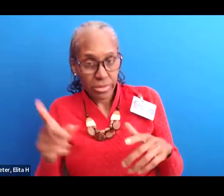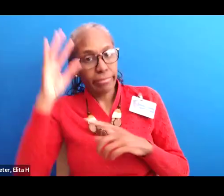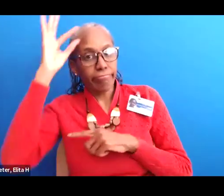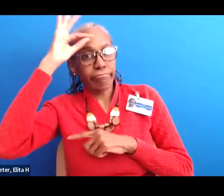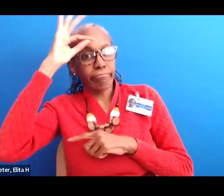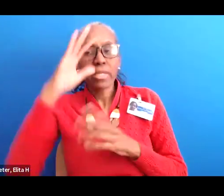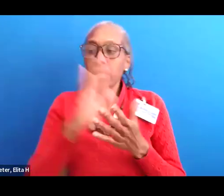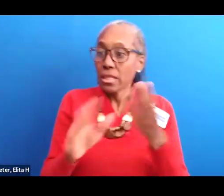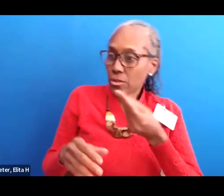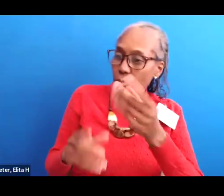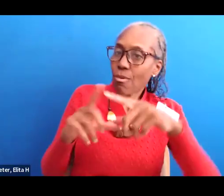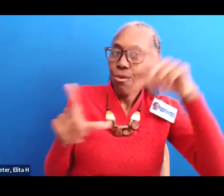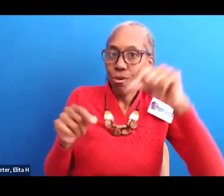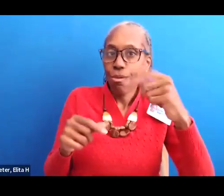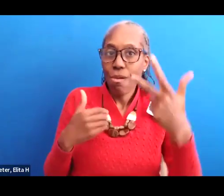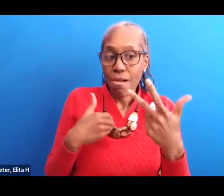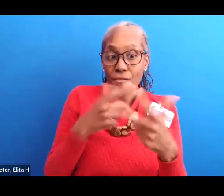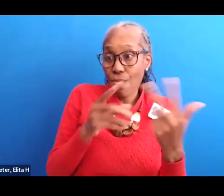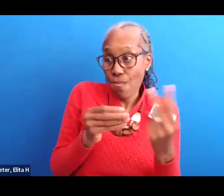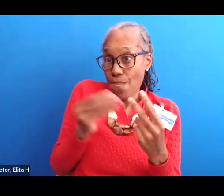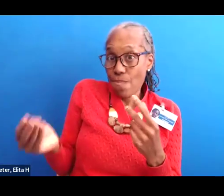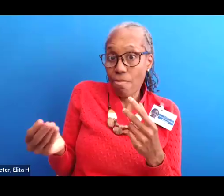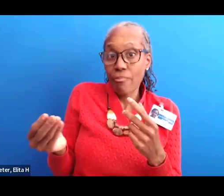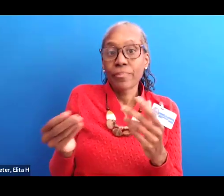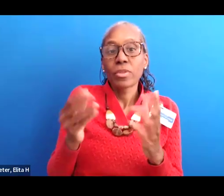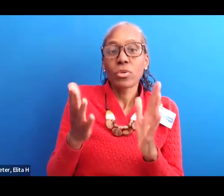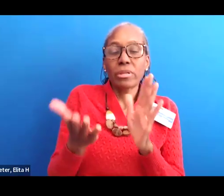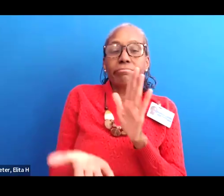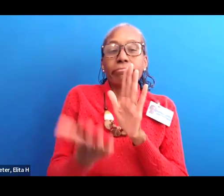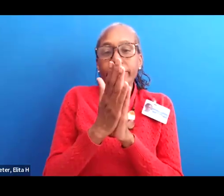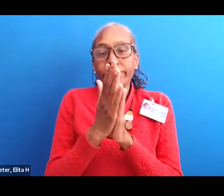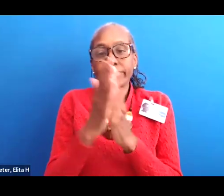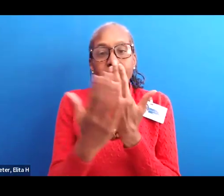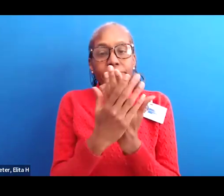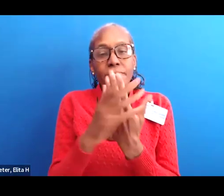It's nice to keep these three cards. You can get them laminated this one is from the Reeve Foundation.